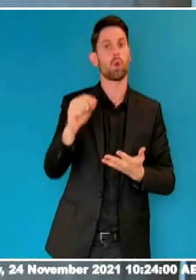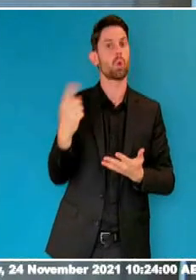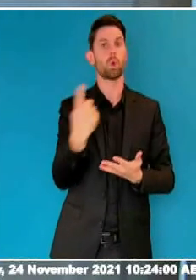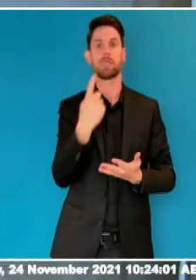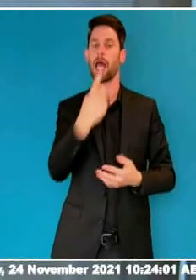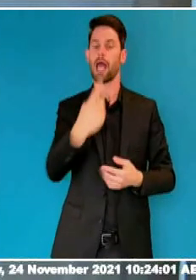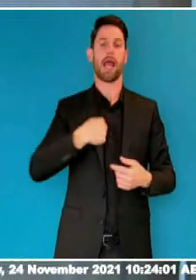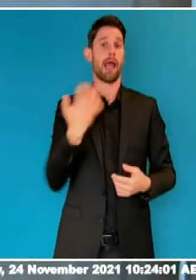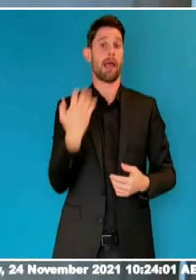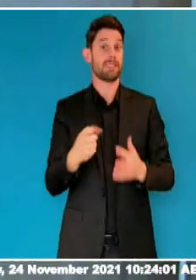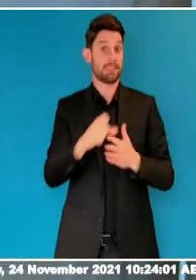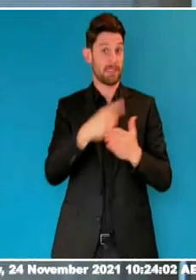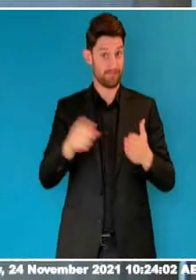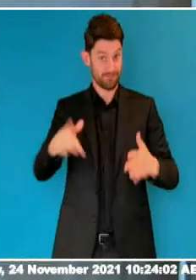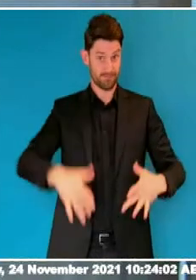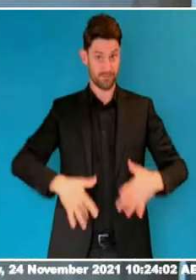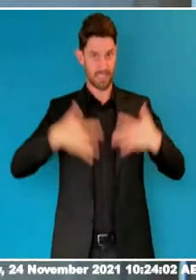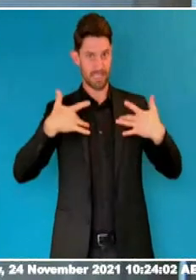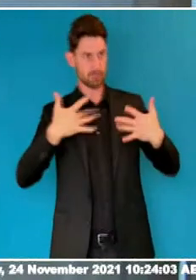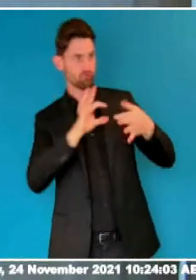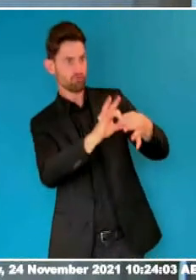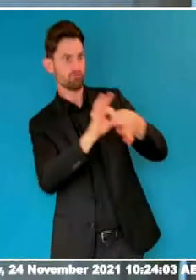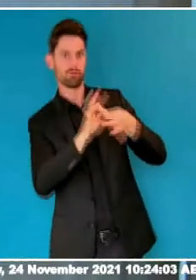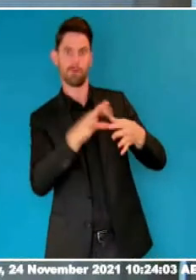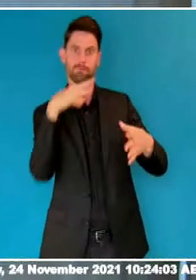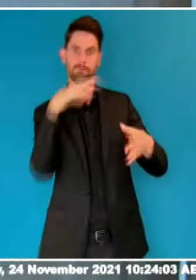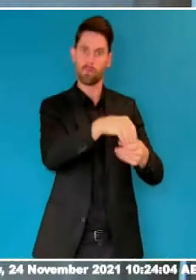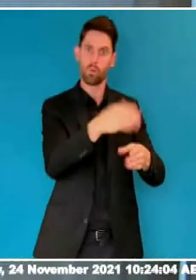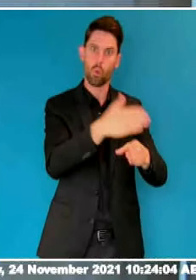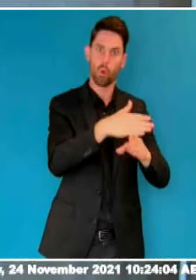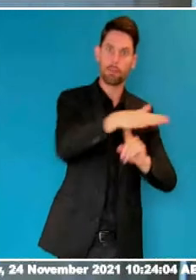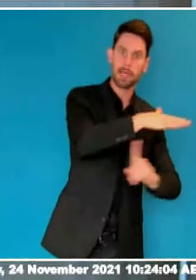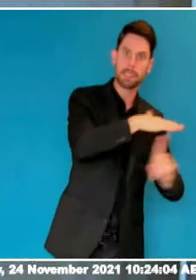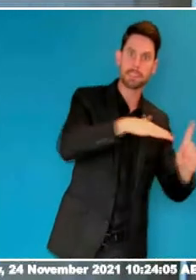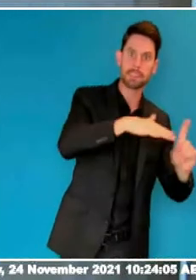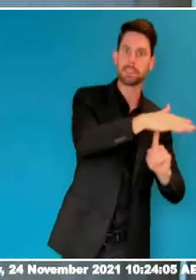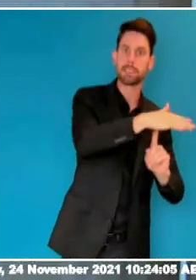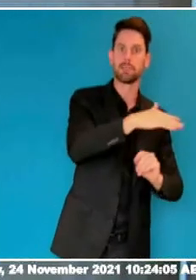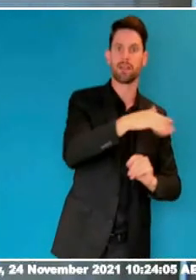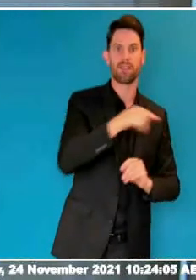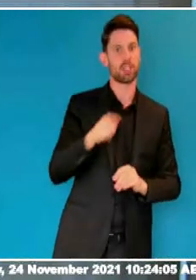disability are in relation to the rest of the population.